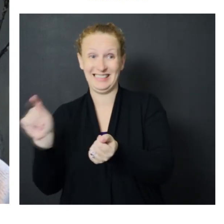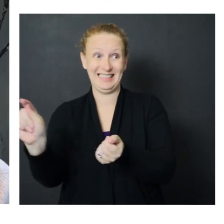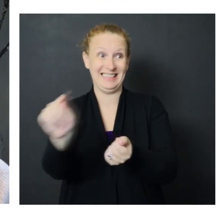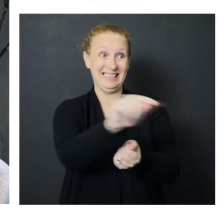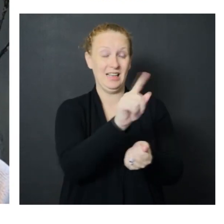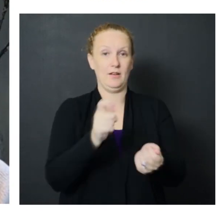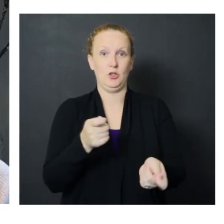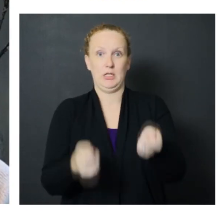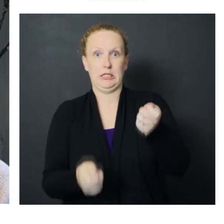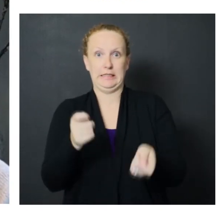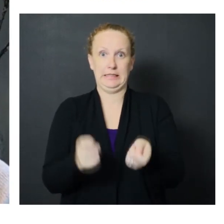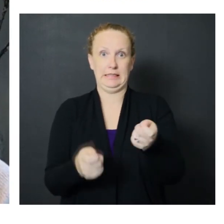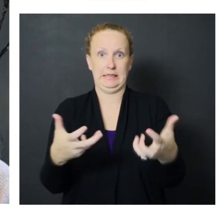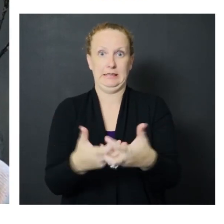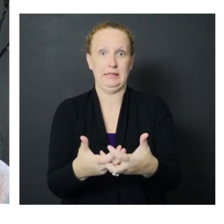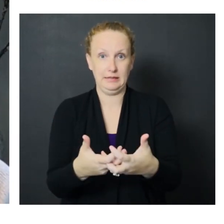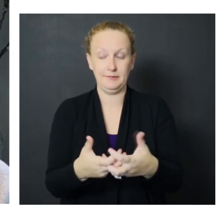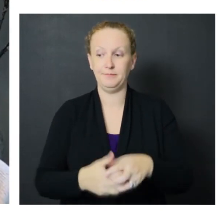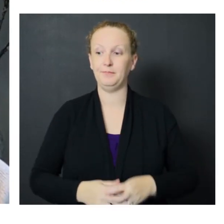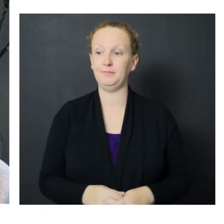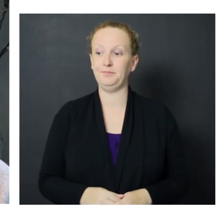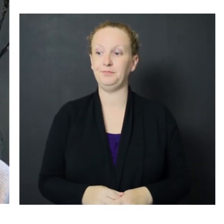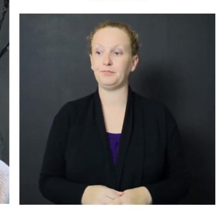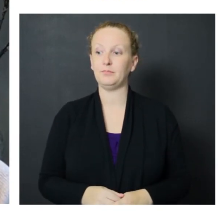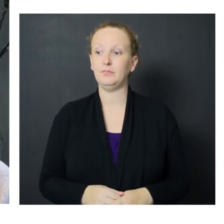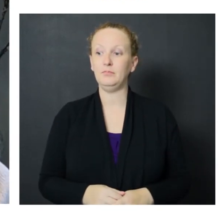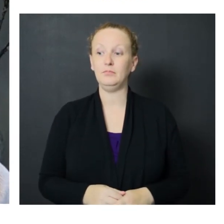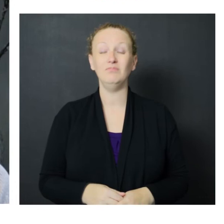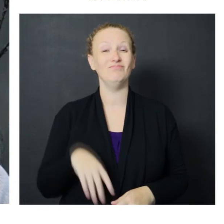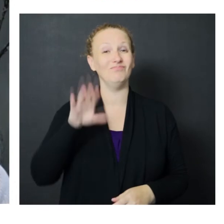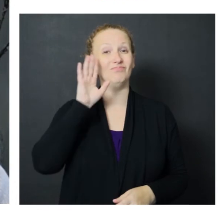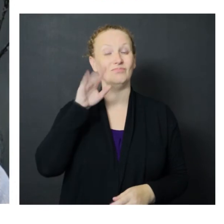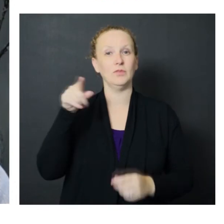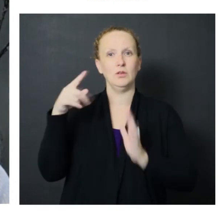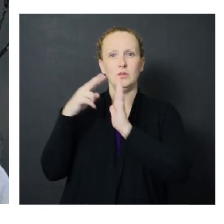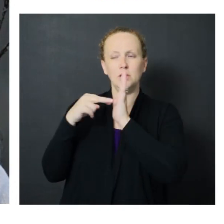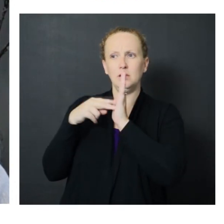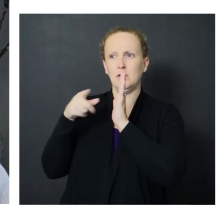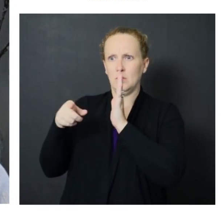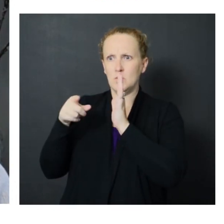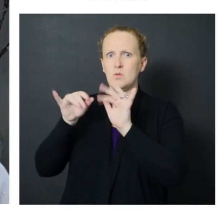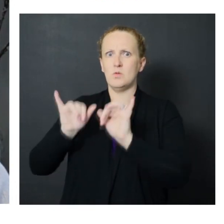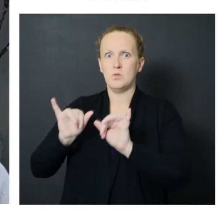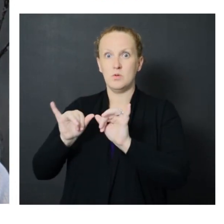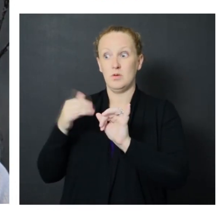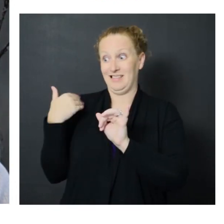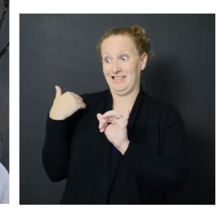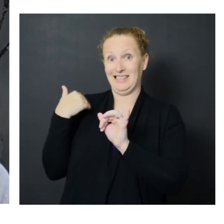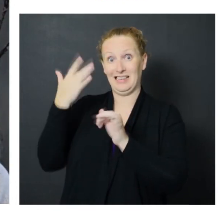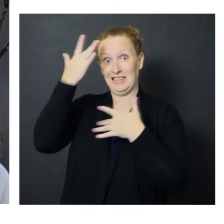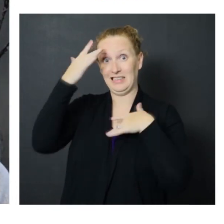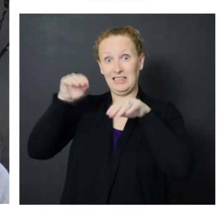You all hear and read that nurses who never worked with ventilators were trained to do that,